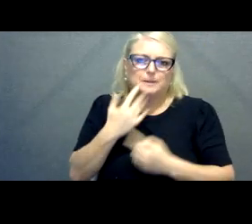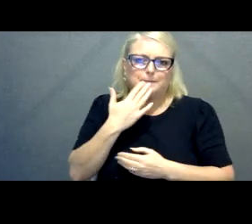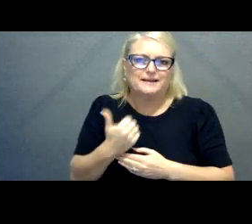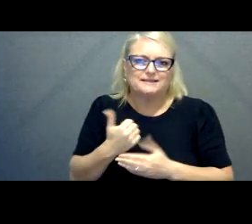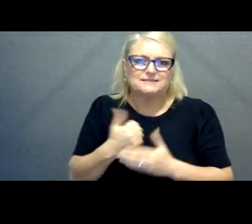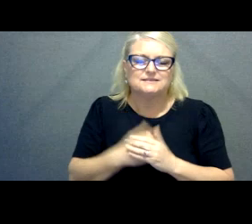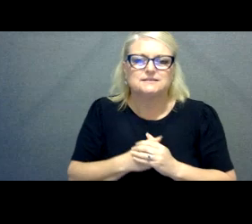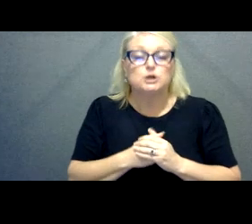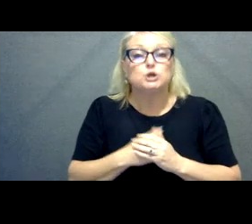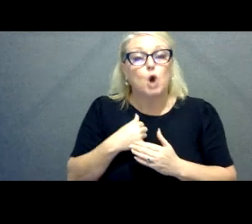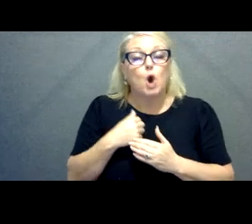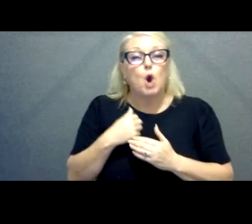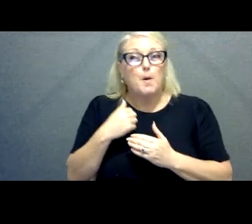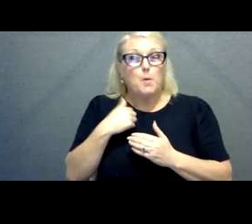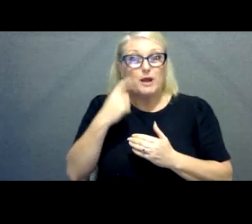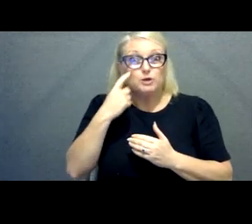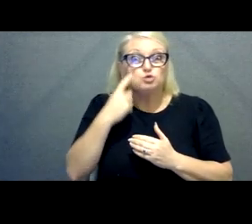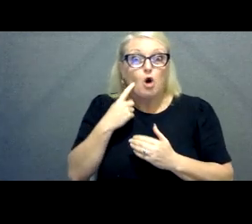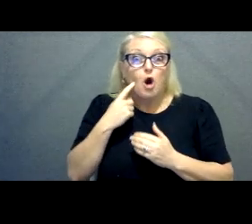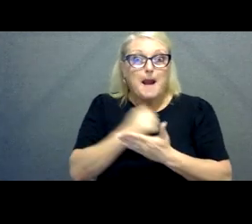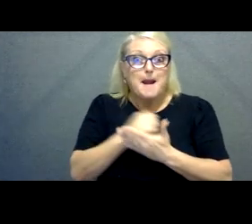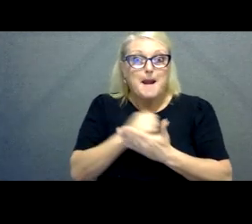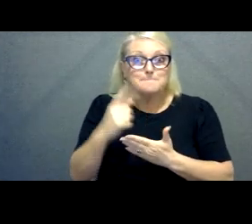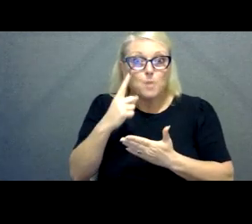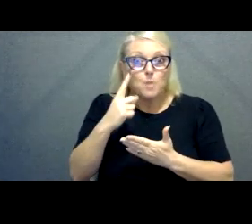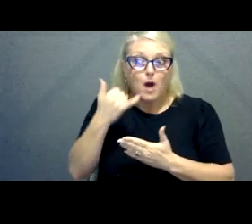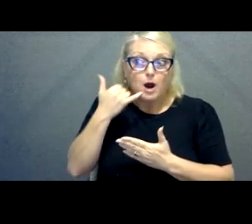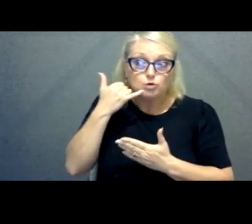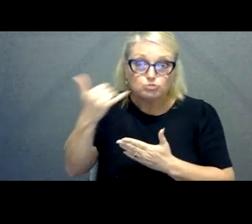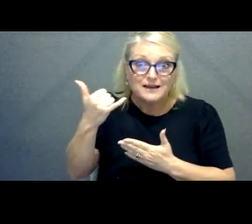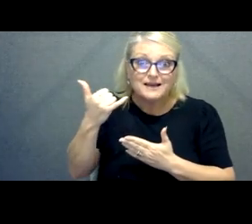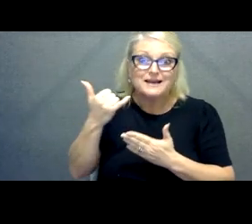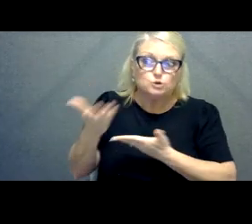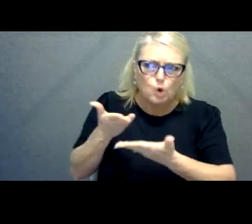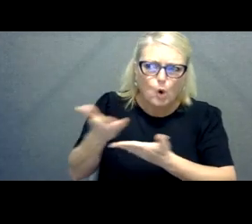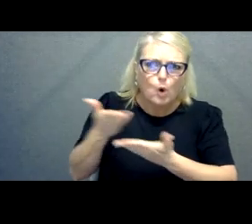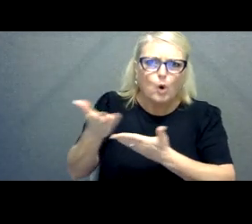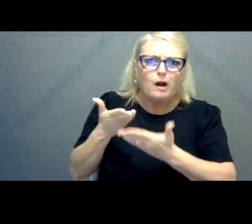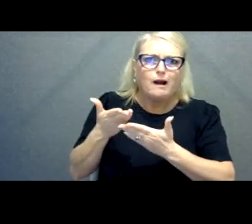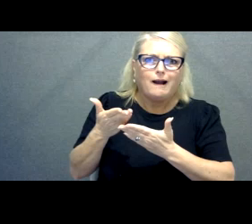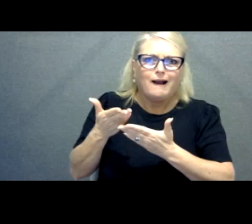try to to find the client and have a chat with to let them know what we need that's right and